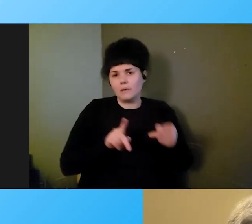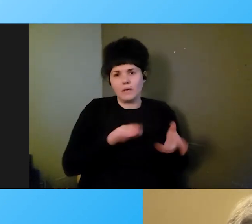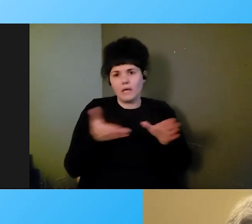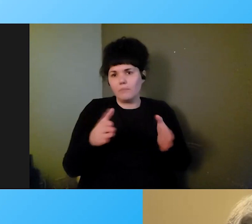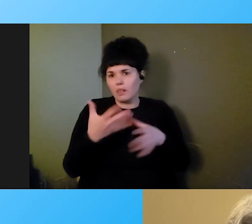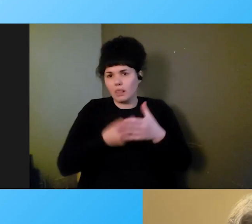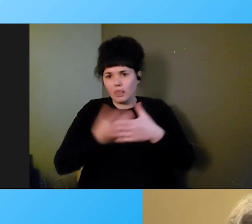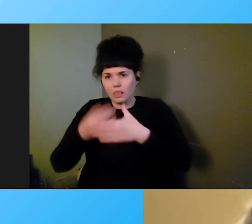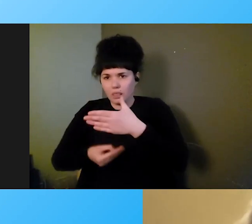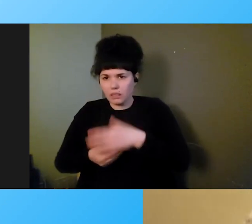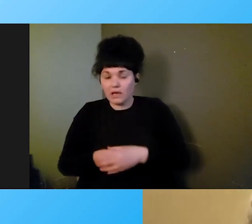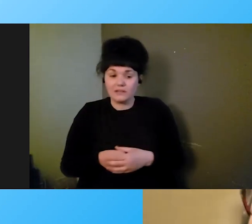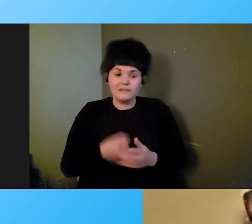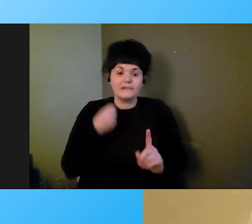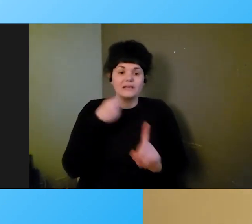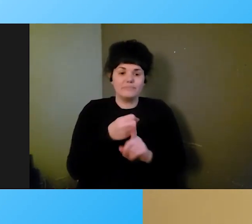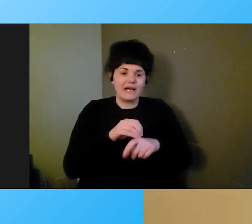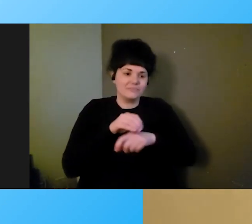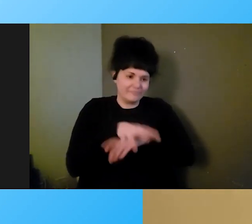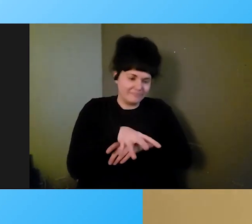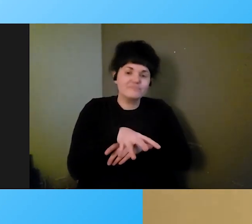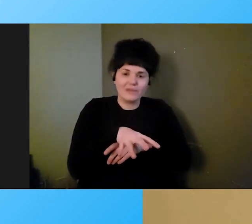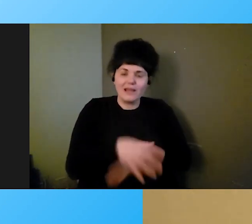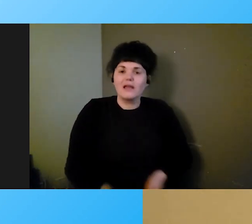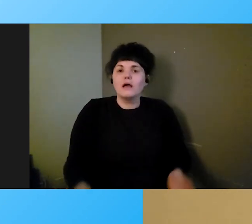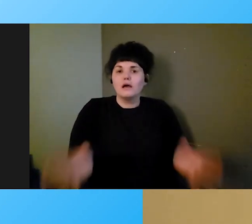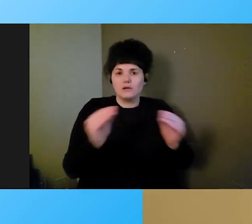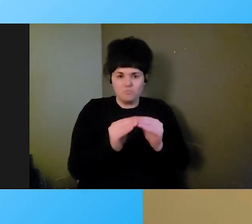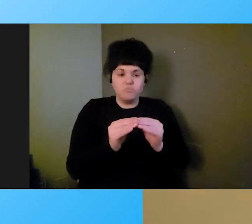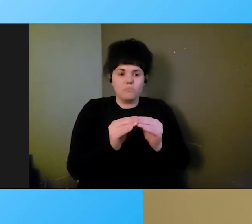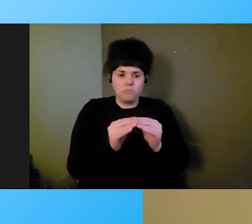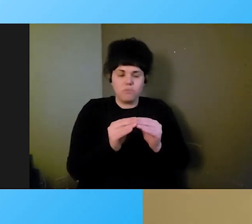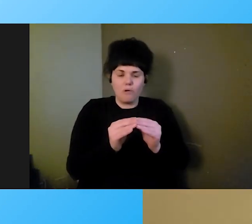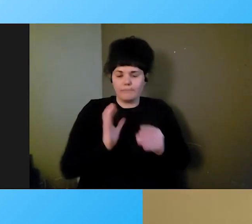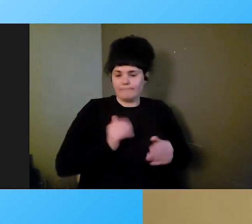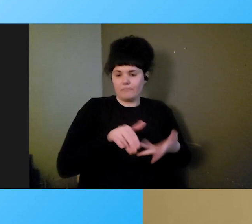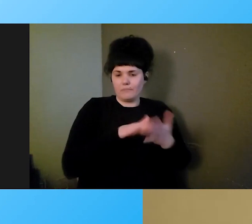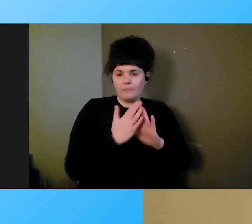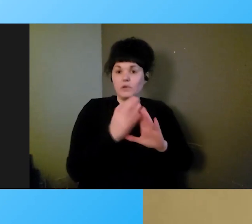Disproportionate impacts during COVID-19. And I think we really need to reflect on lessons